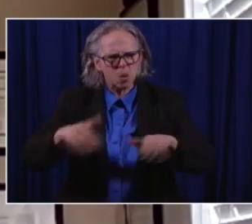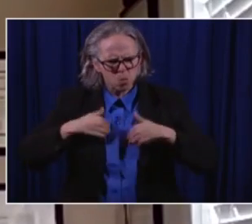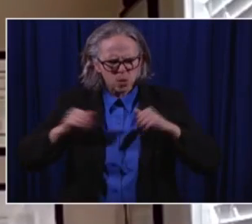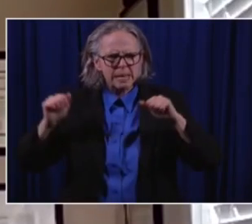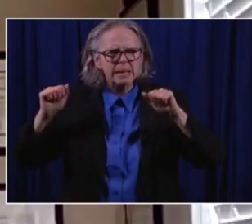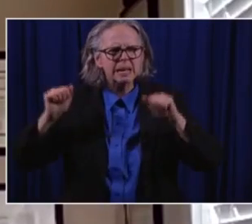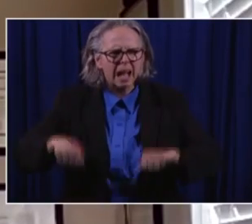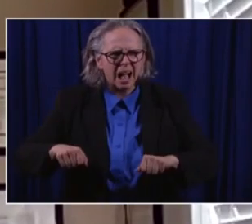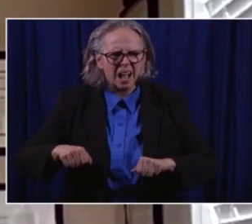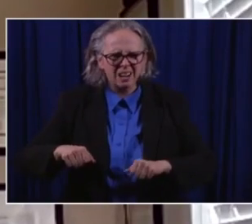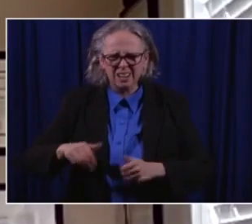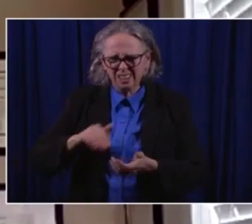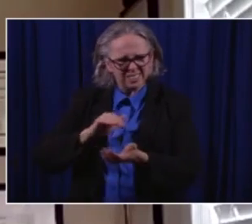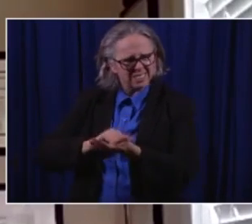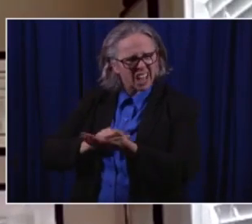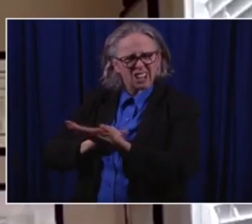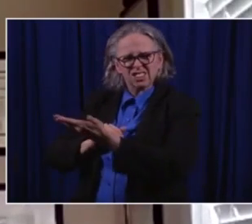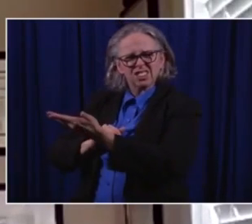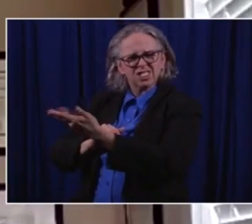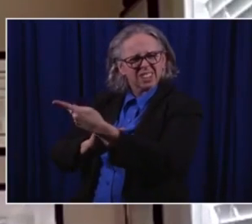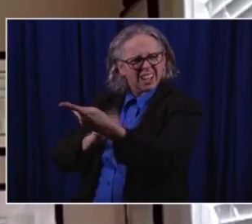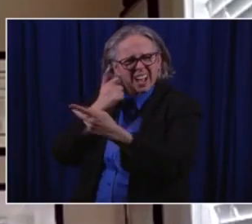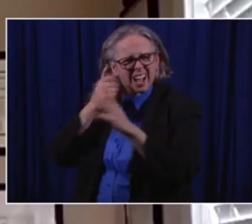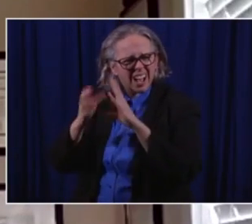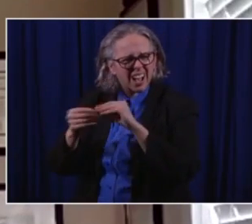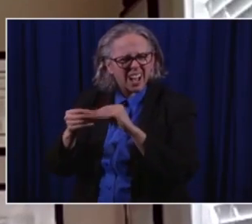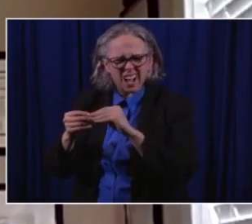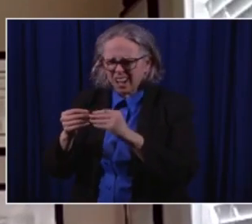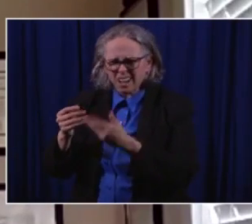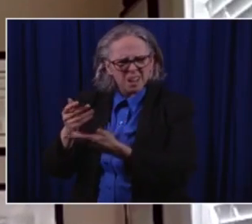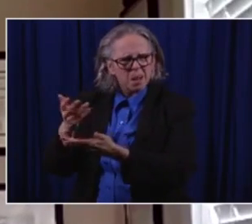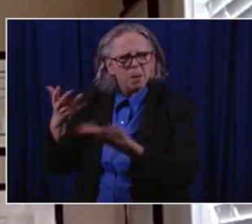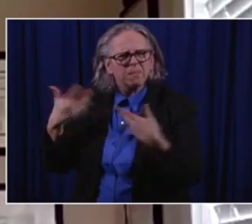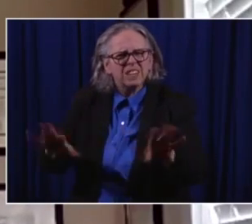experience high winds. Reminds us that we really can work together to limit the spread of the impact of this virus and